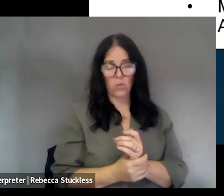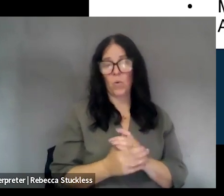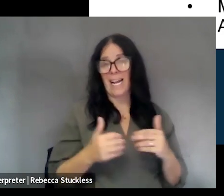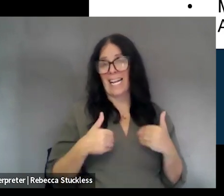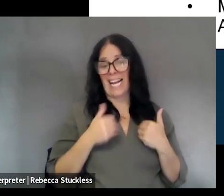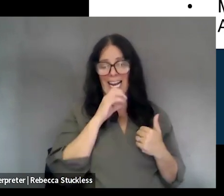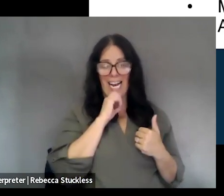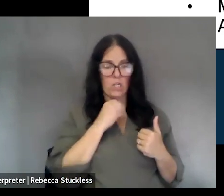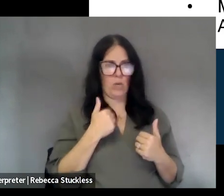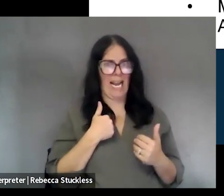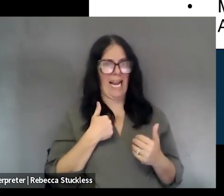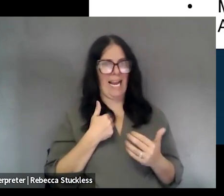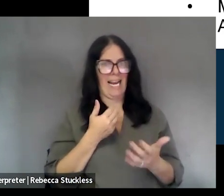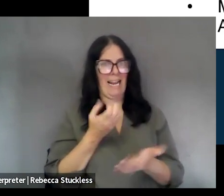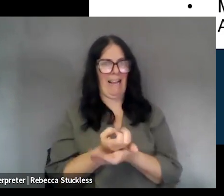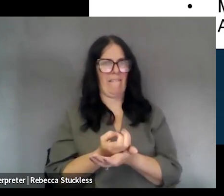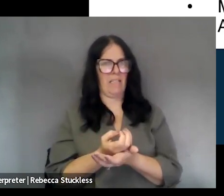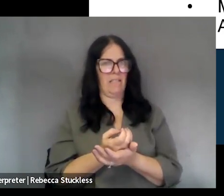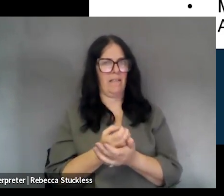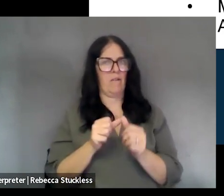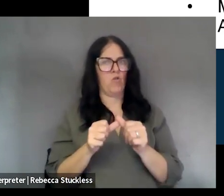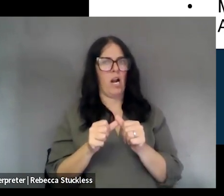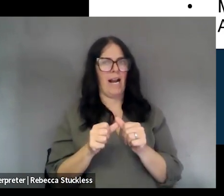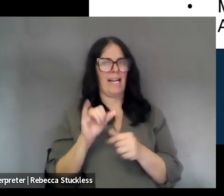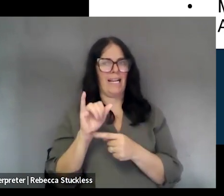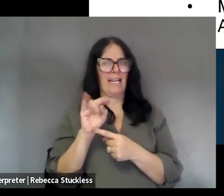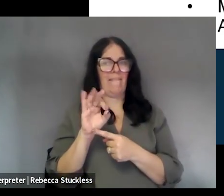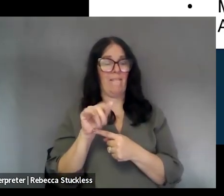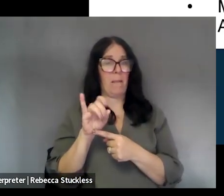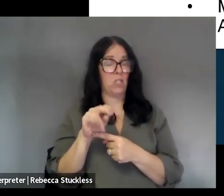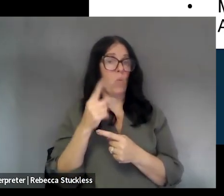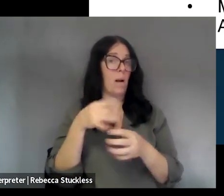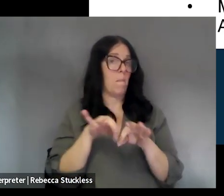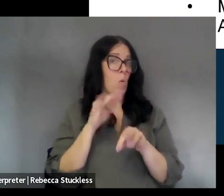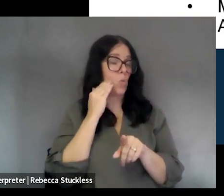inflammation, and what's important to know about psoriatic disease is that it's not just a cosmetic